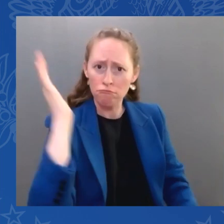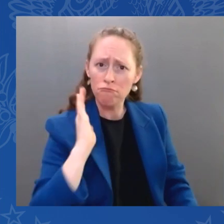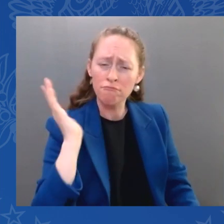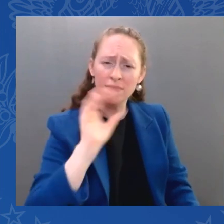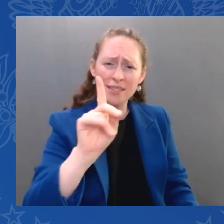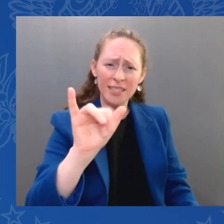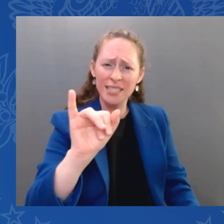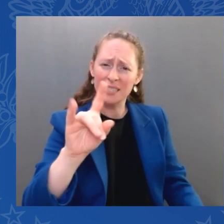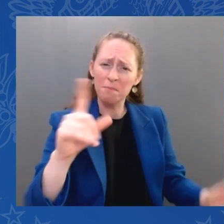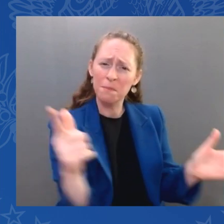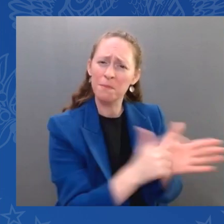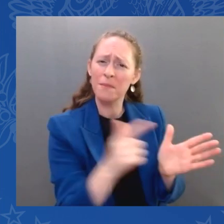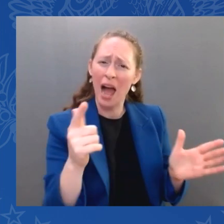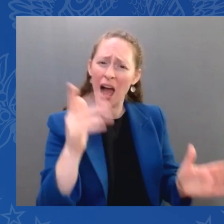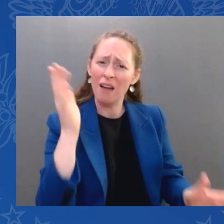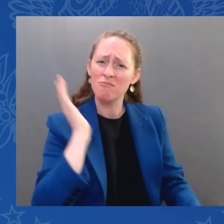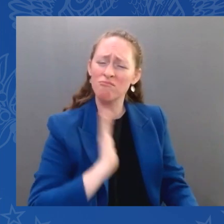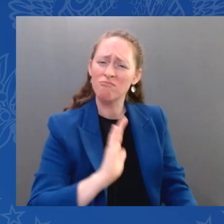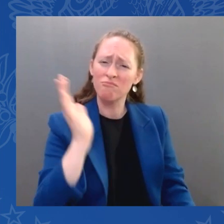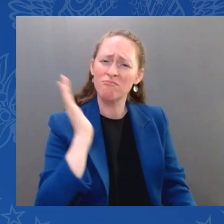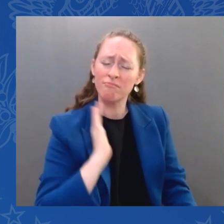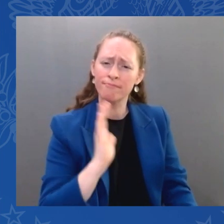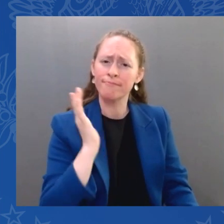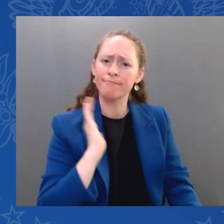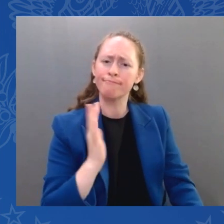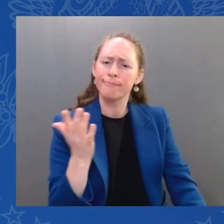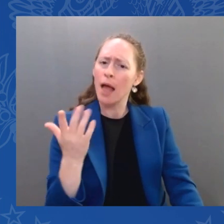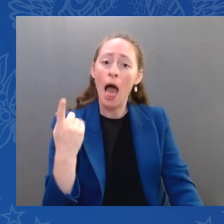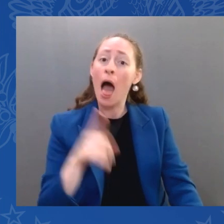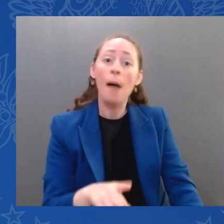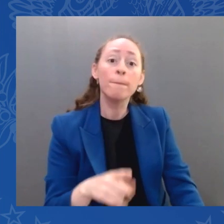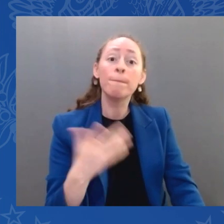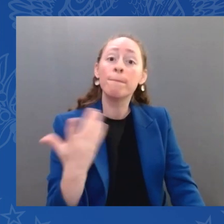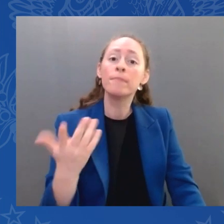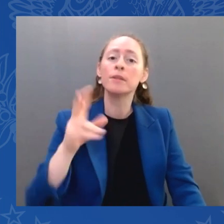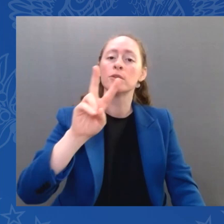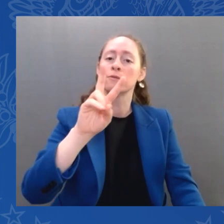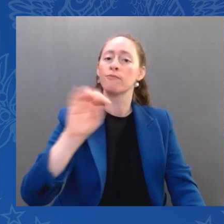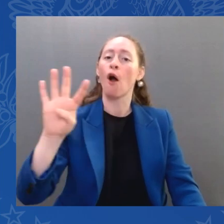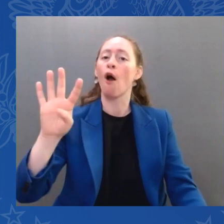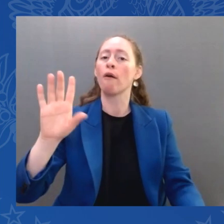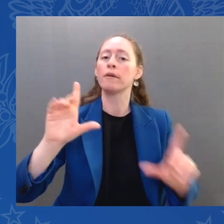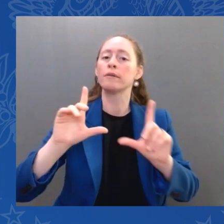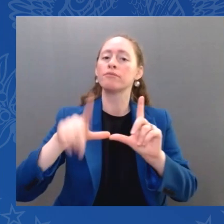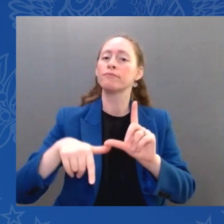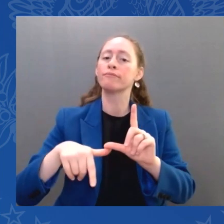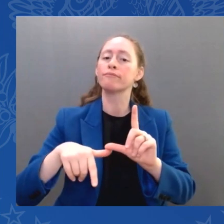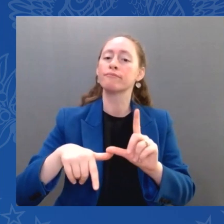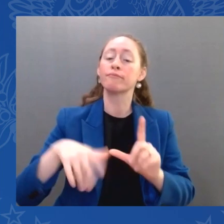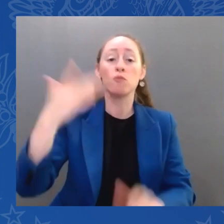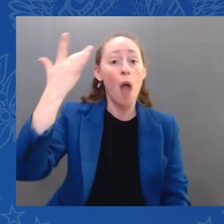that ban was lifted in 2004. In that 10 years it was law, mass shootings went down.